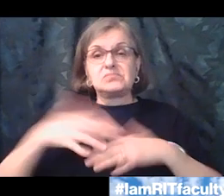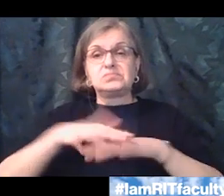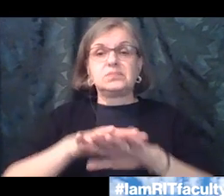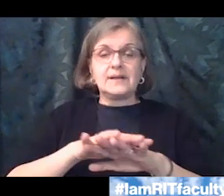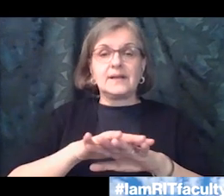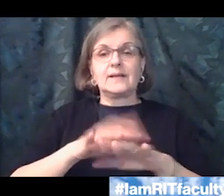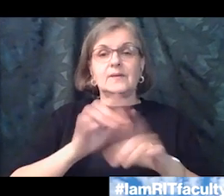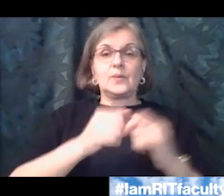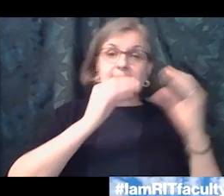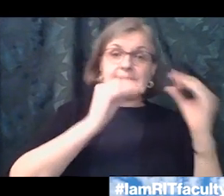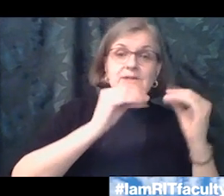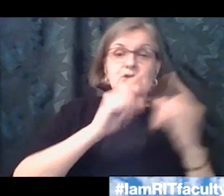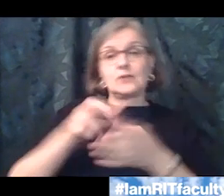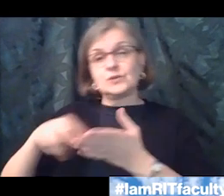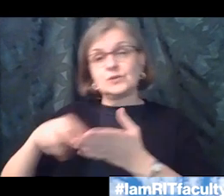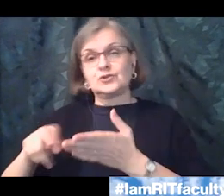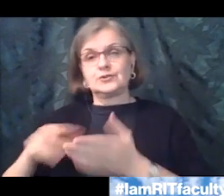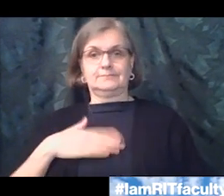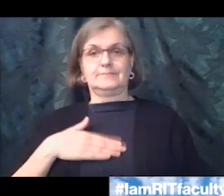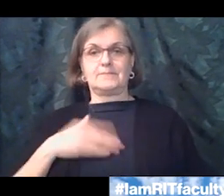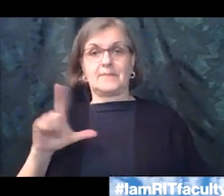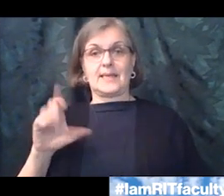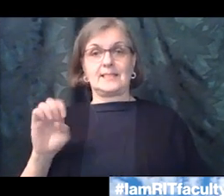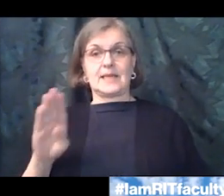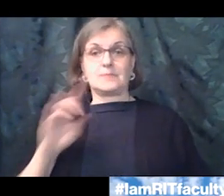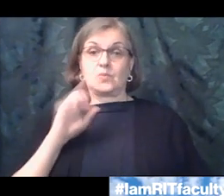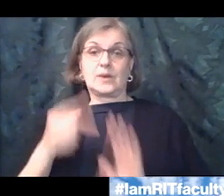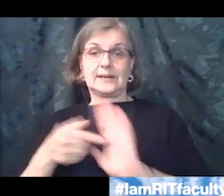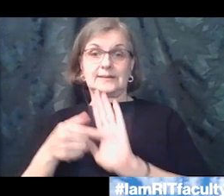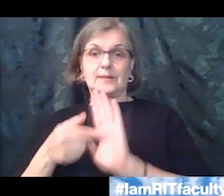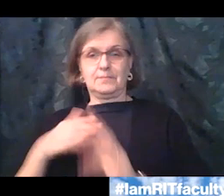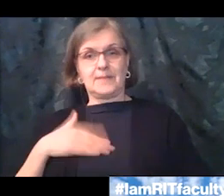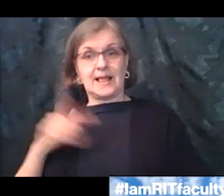My lab is an example of that. My laboratory, even though I'm in industrial engineering,